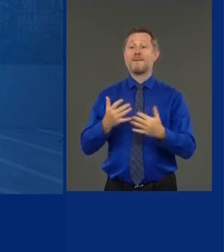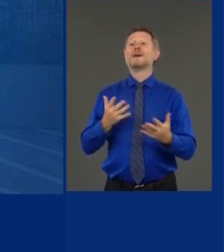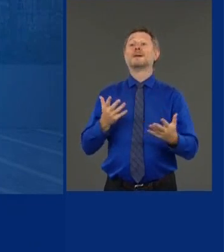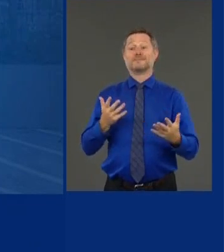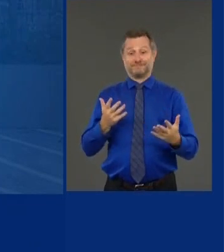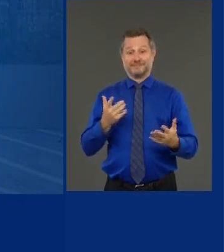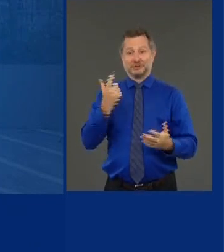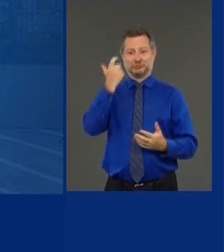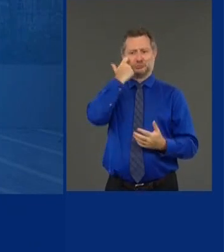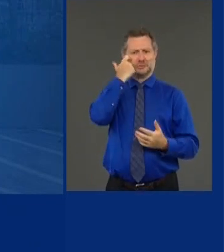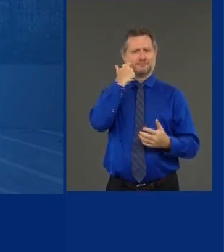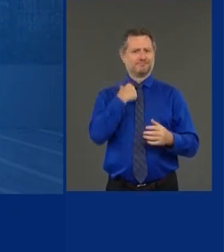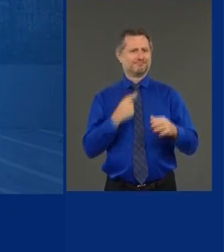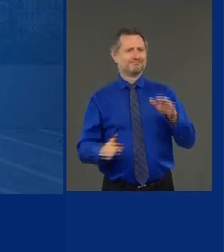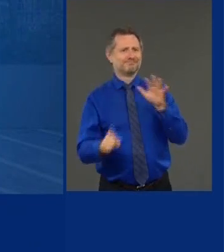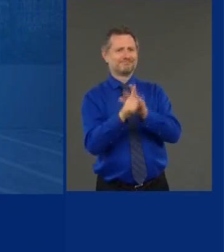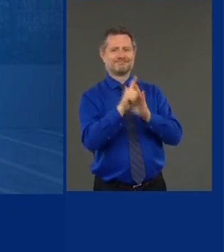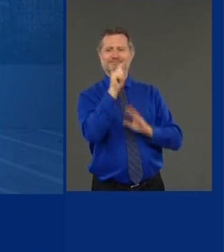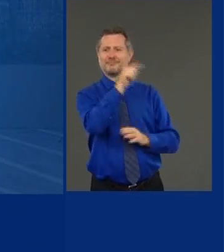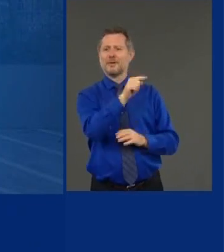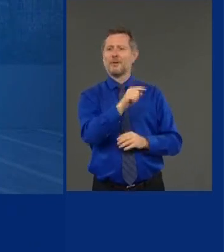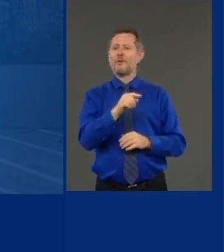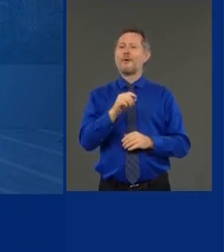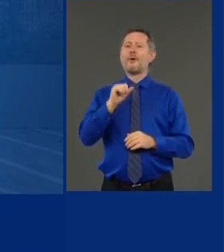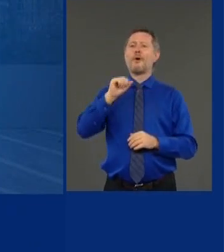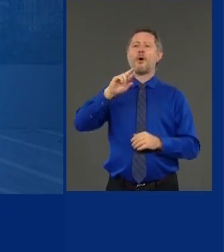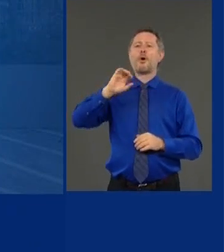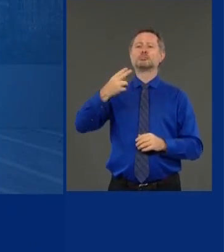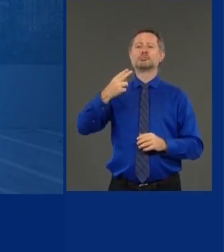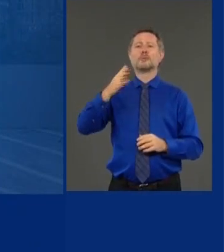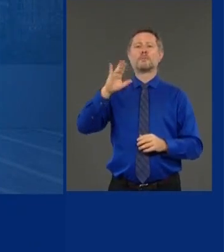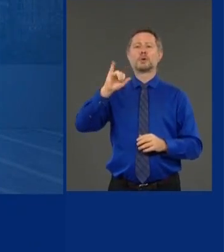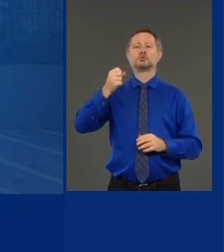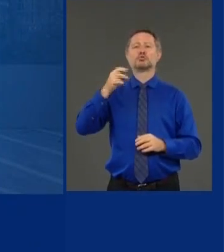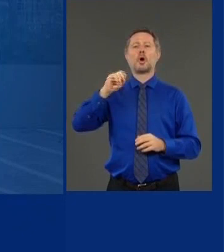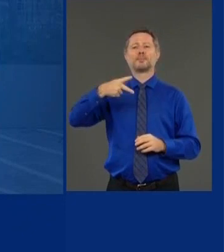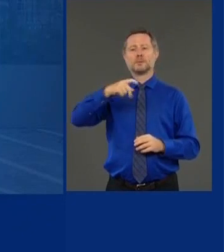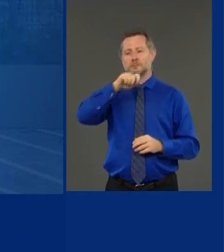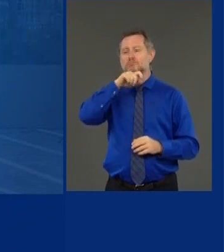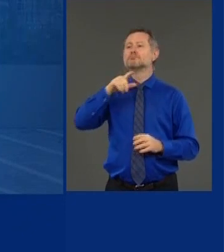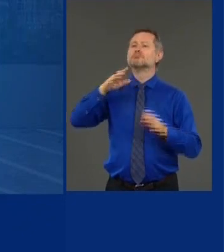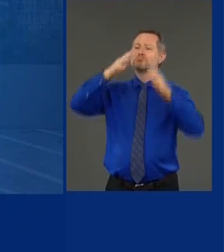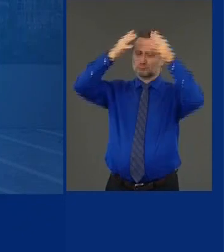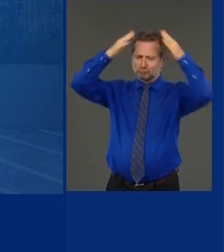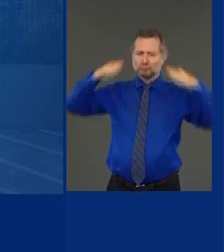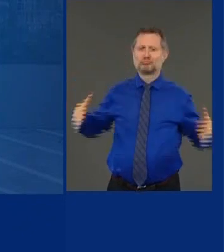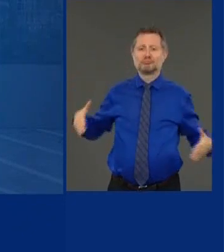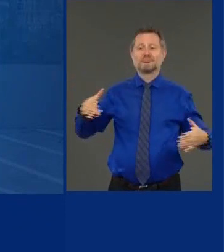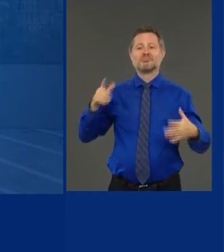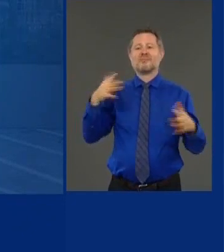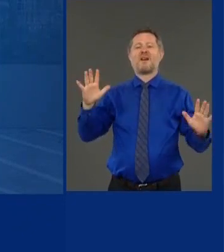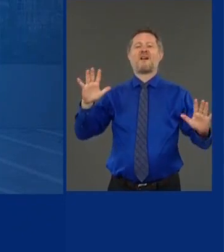BUREAUCRACY WAS SLOW. THIS WAS SLOW.